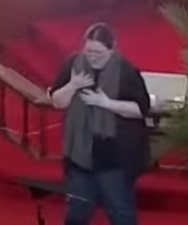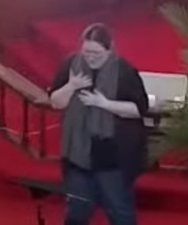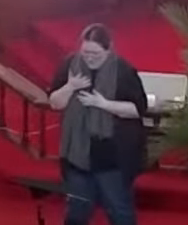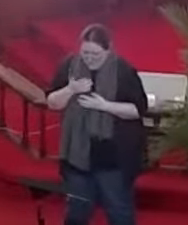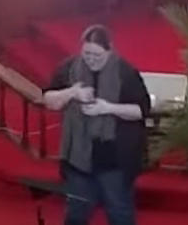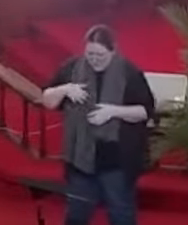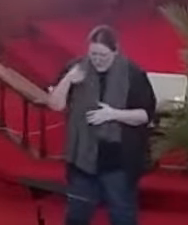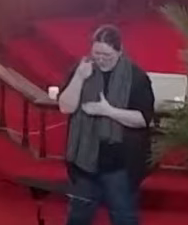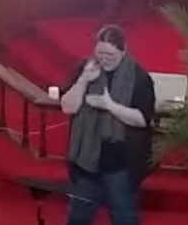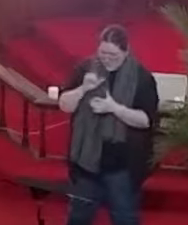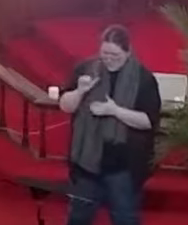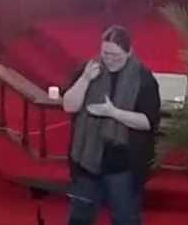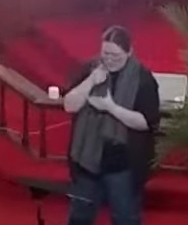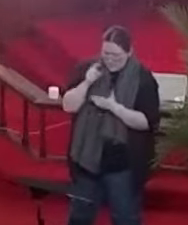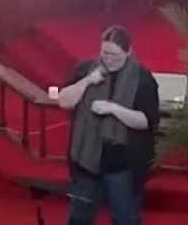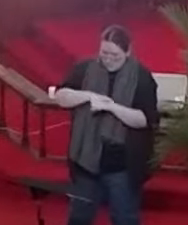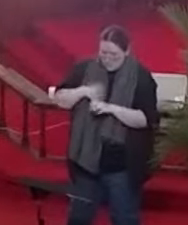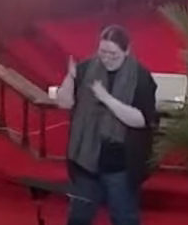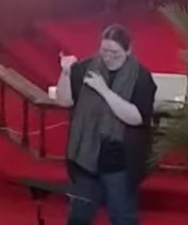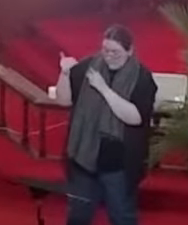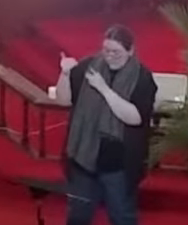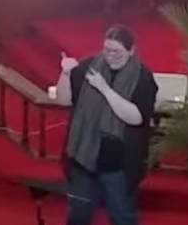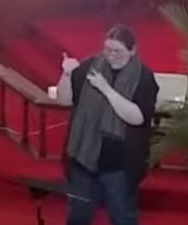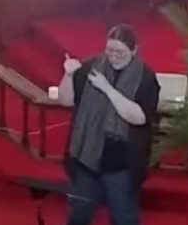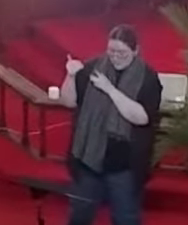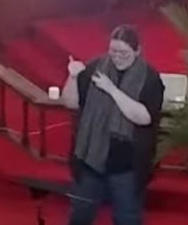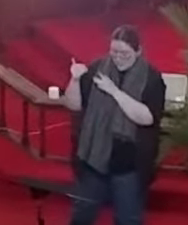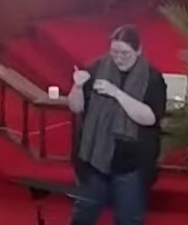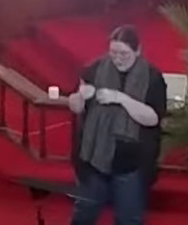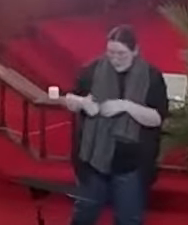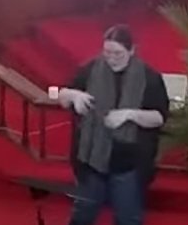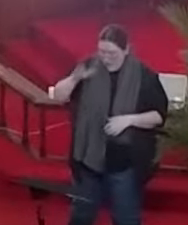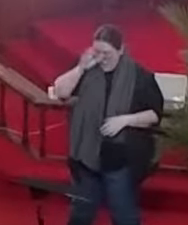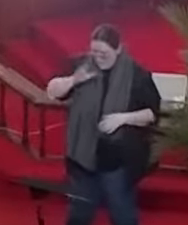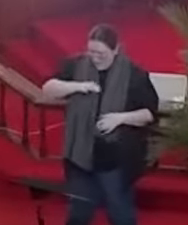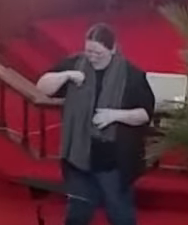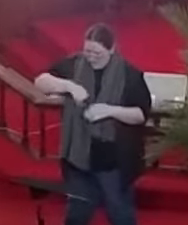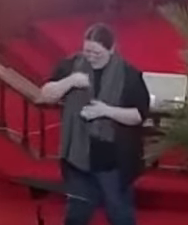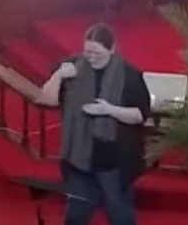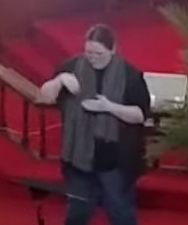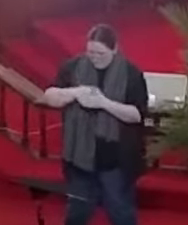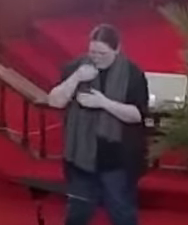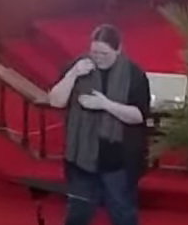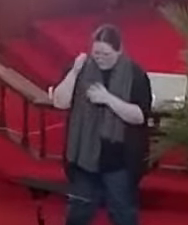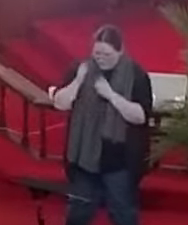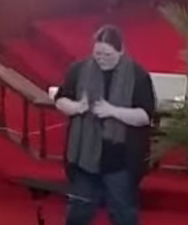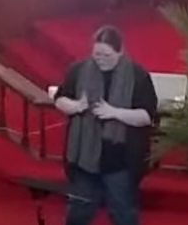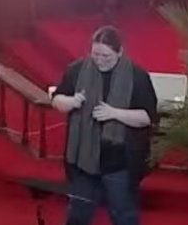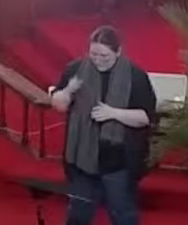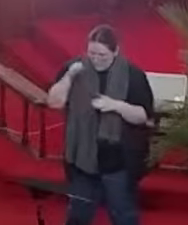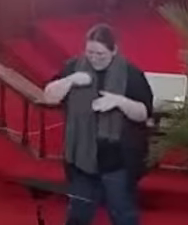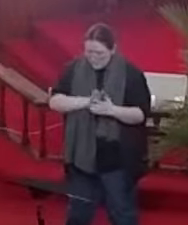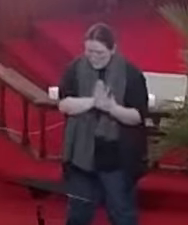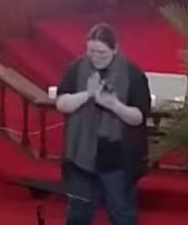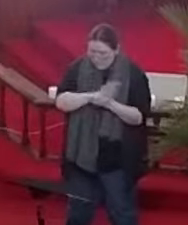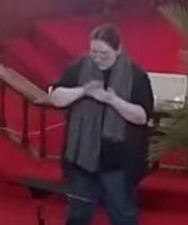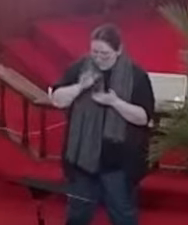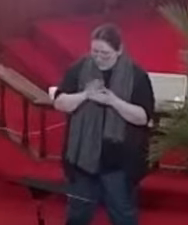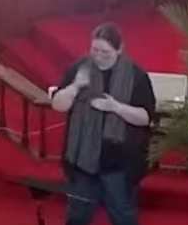and at the same time, hopeful. The man Judas approached the healer. He kissed Him on the cheek